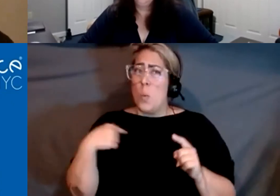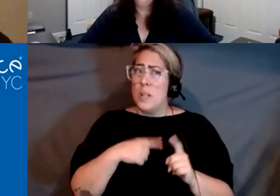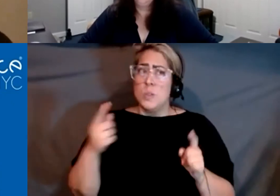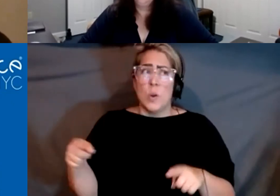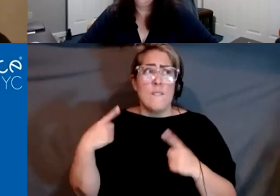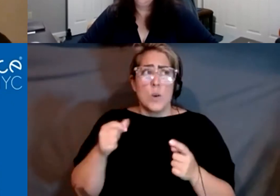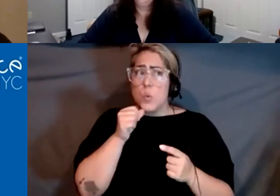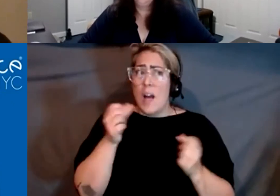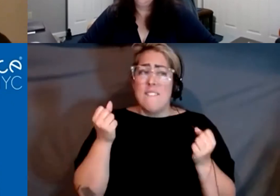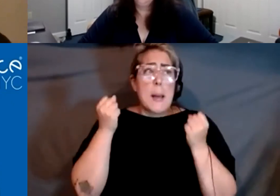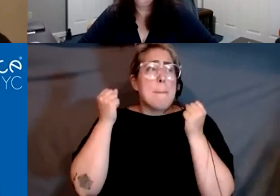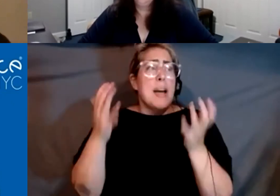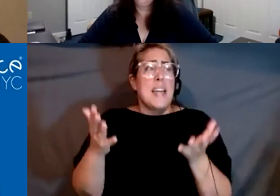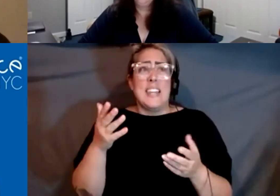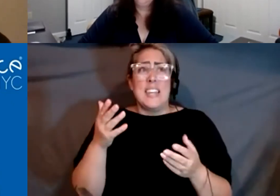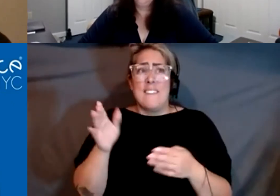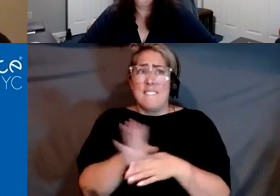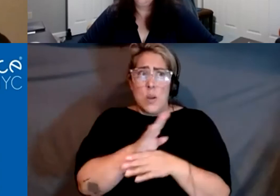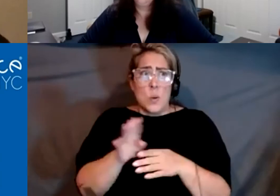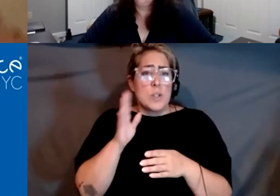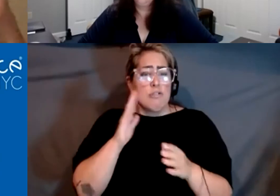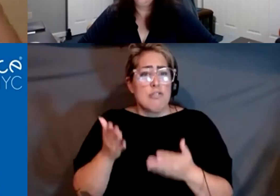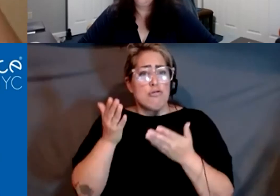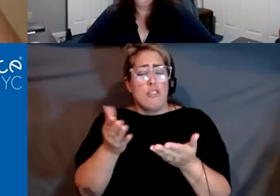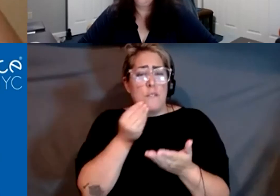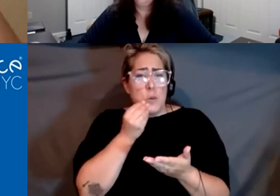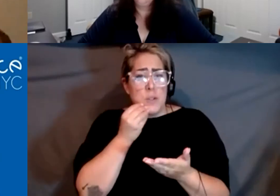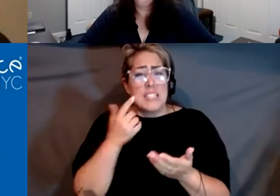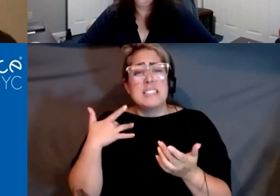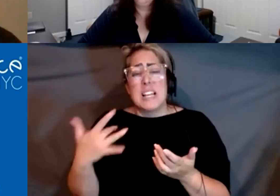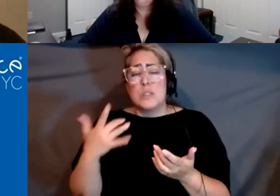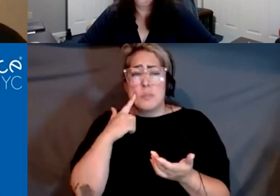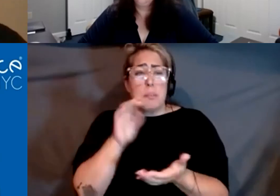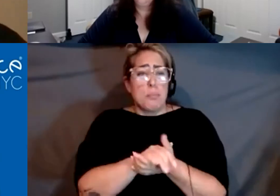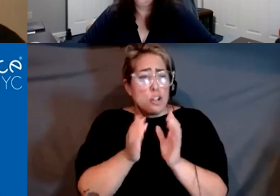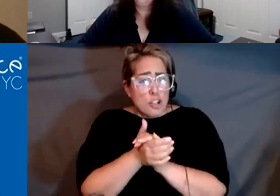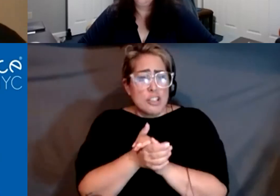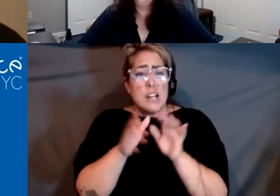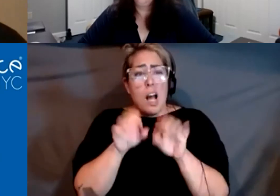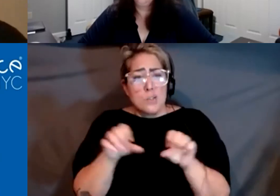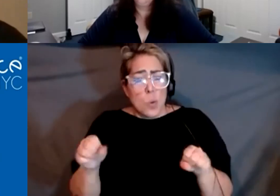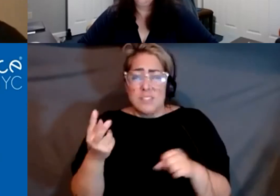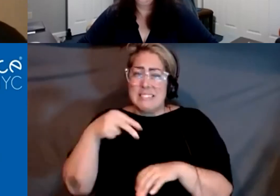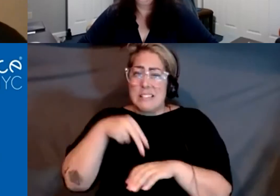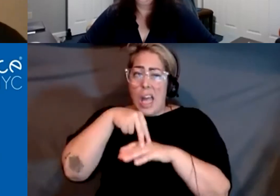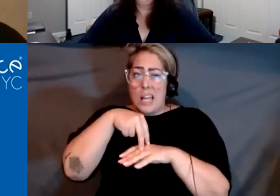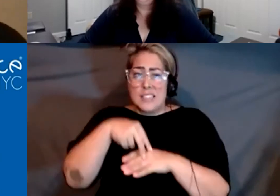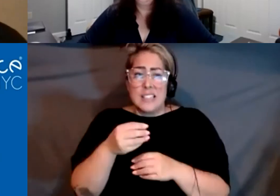Burgers and hotdogs. Standing food. Nothing elaborate. A lot of drinks. And frankly, the